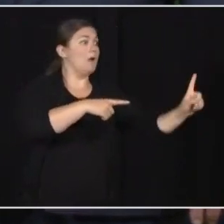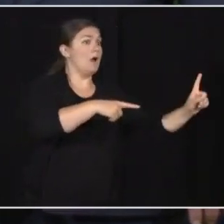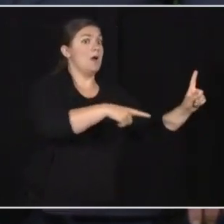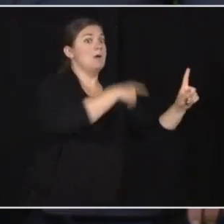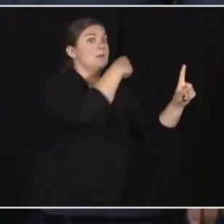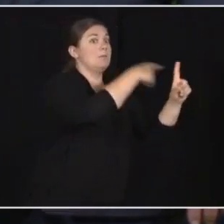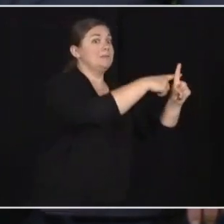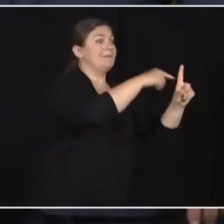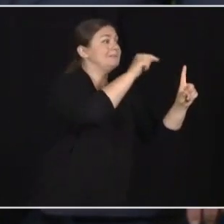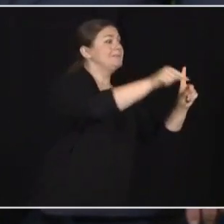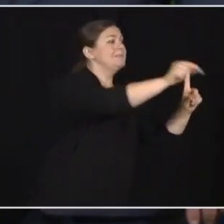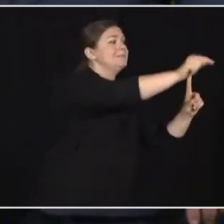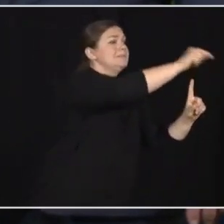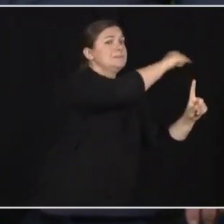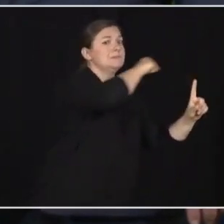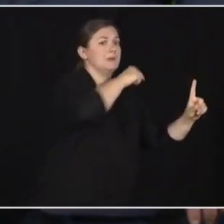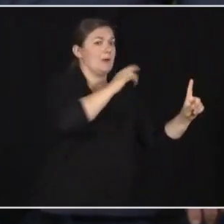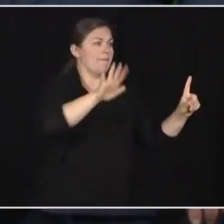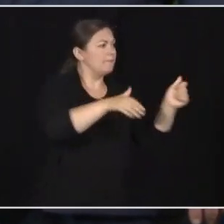And they are helping coordinate eight